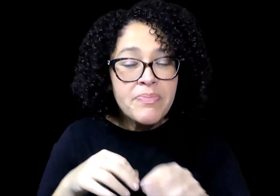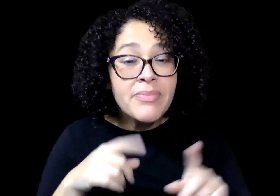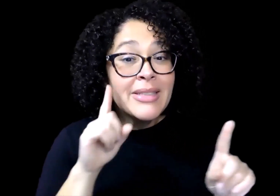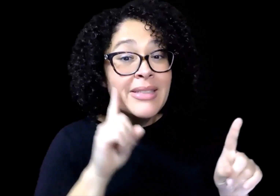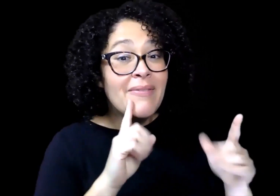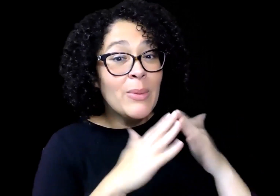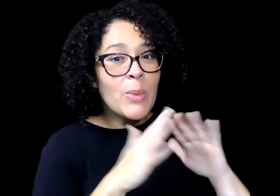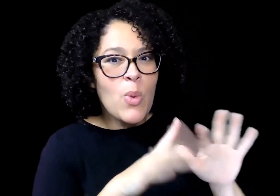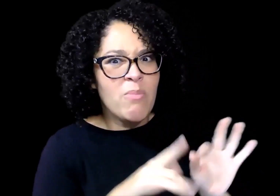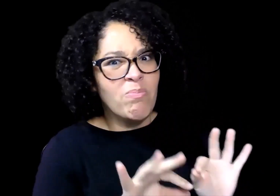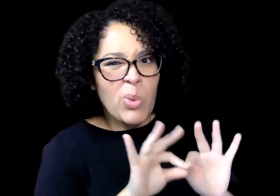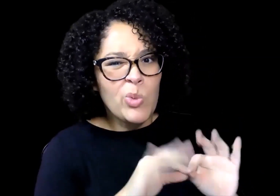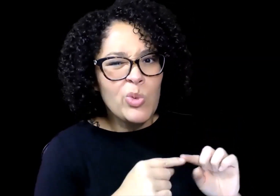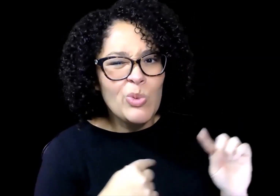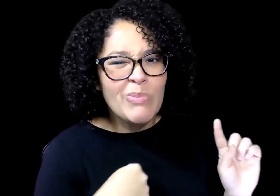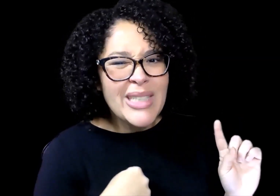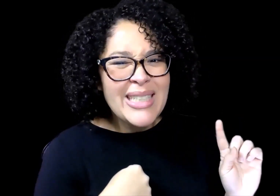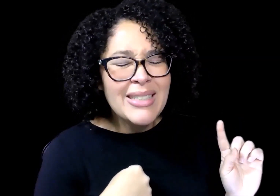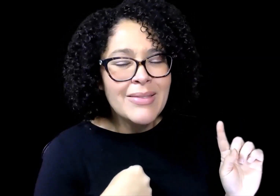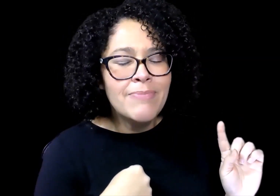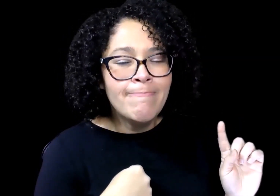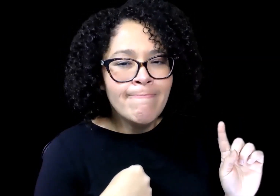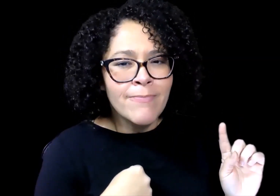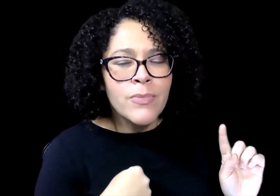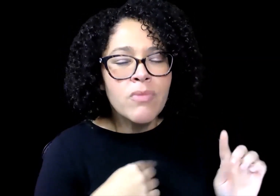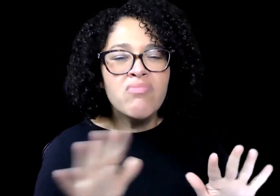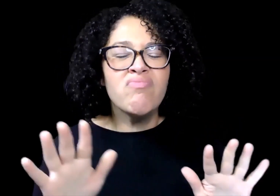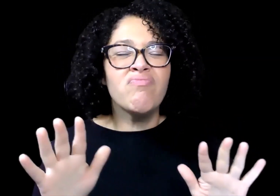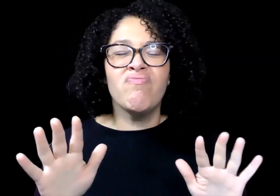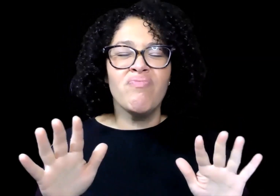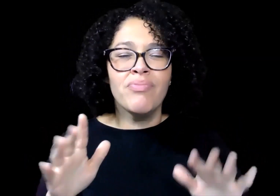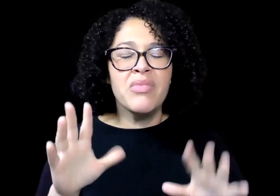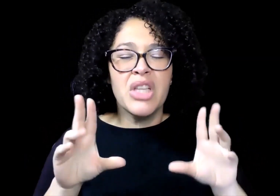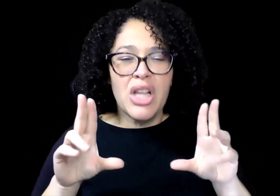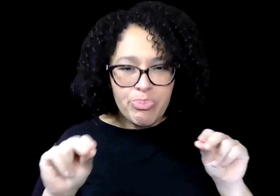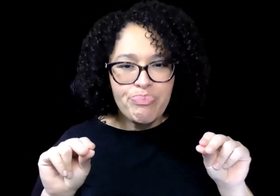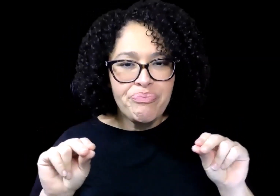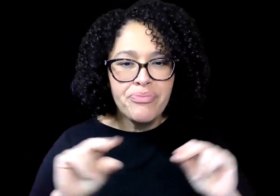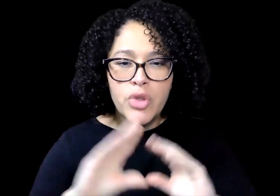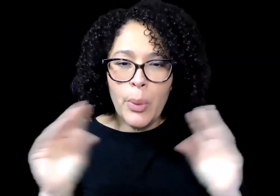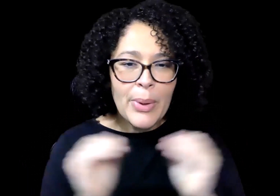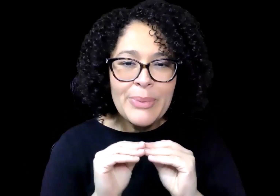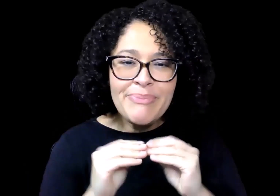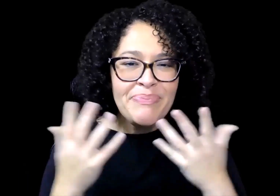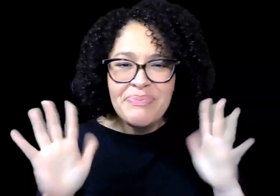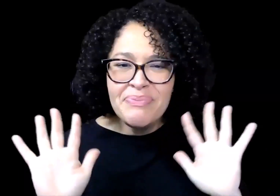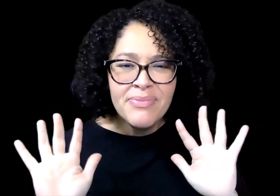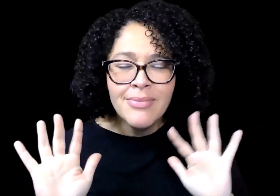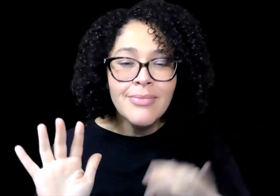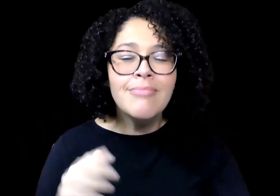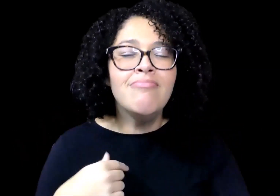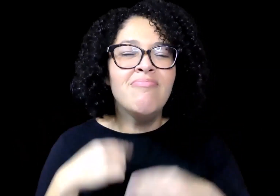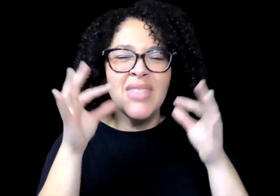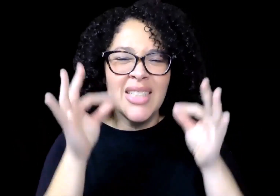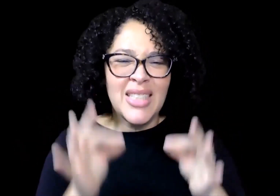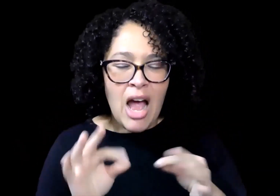because I had dismissed my family and embraced the deaf community and I realized that needs to stop